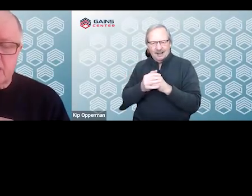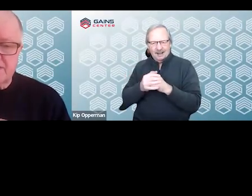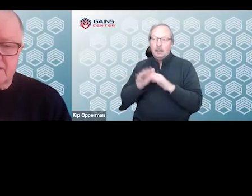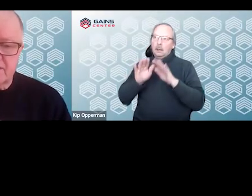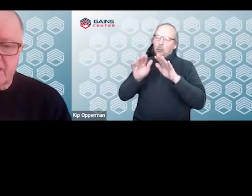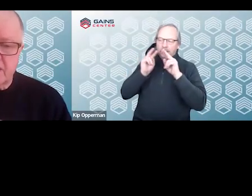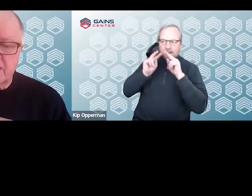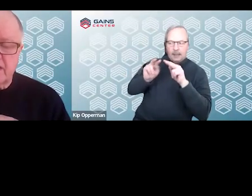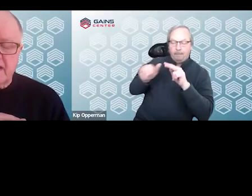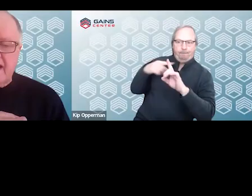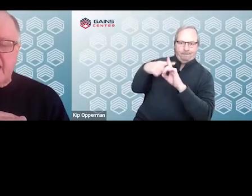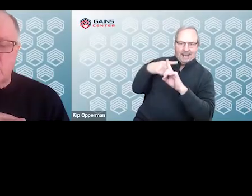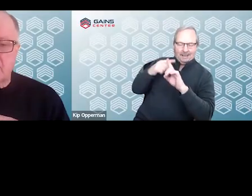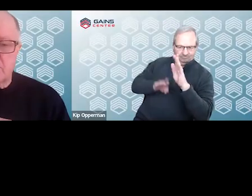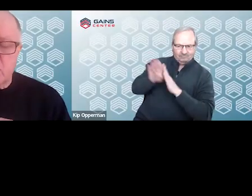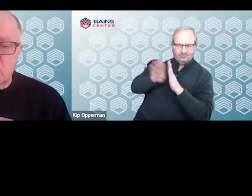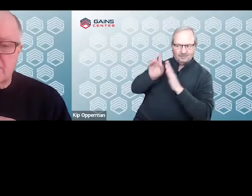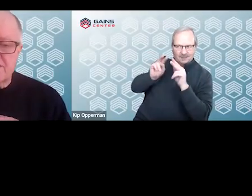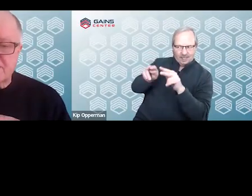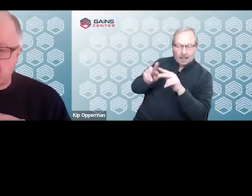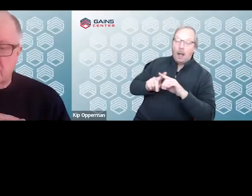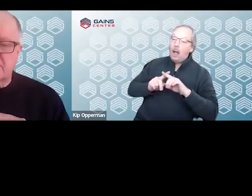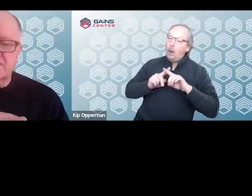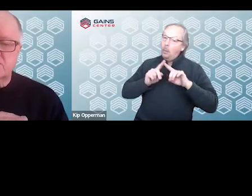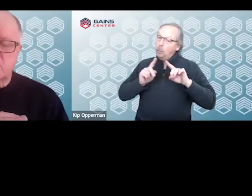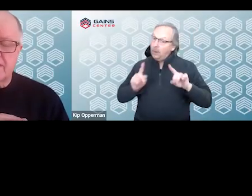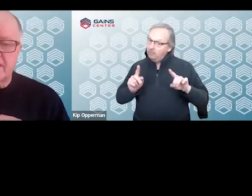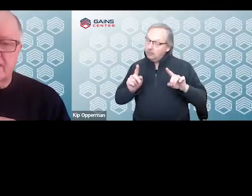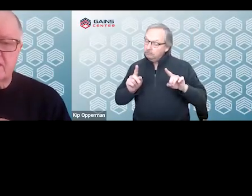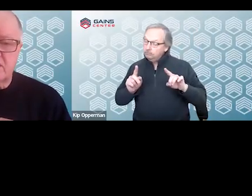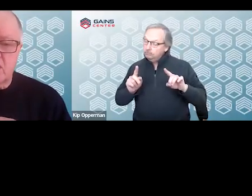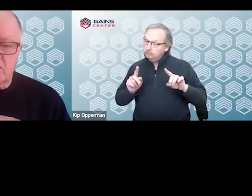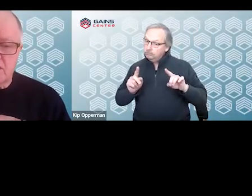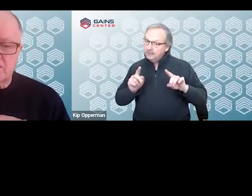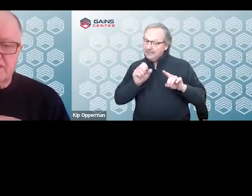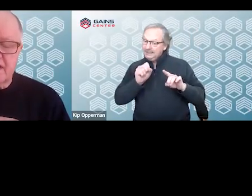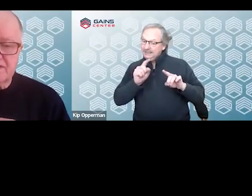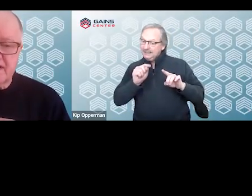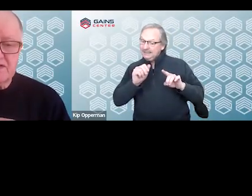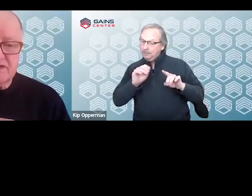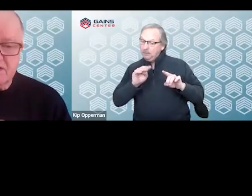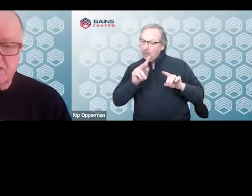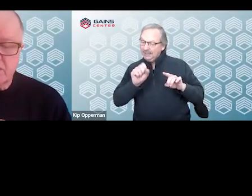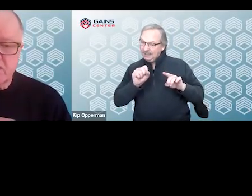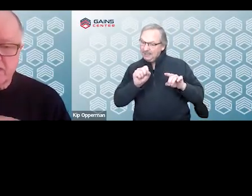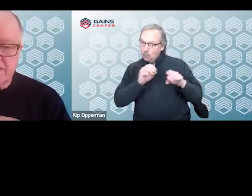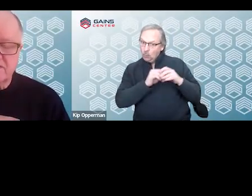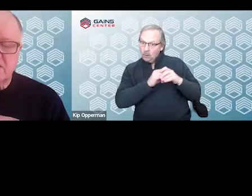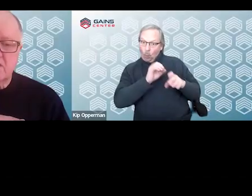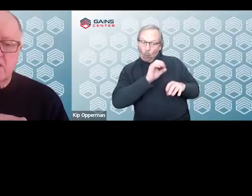a very positive development. However, the role of stimulants within overdose deaths has continued to increase.